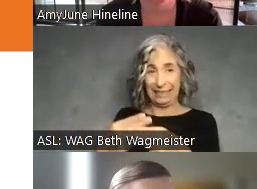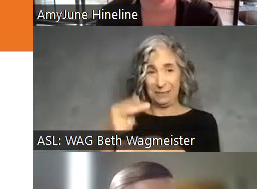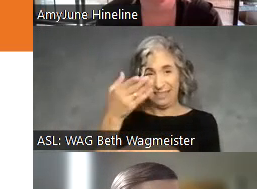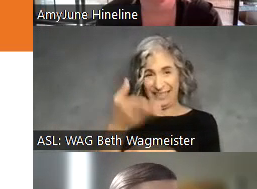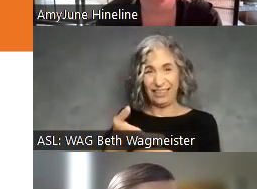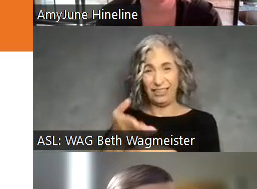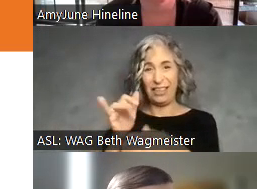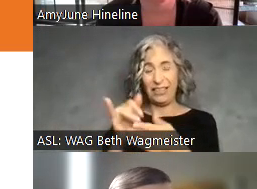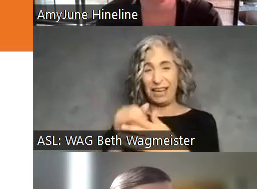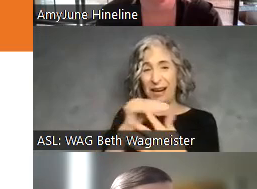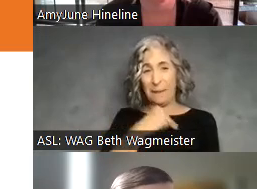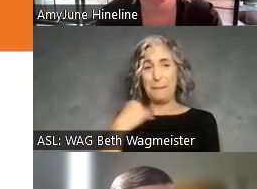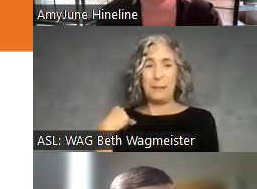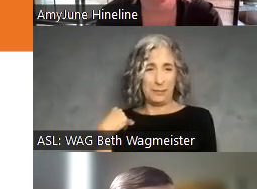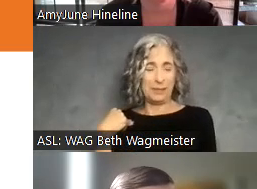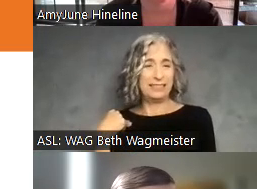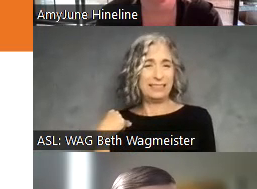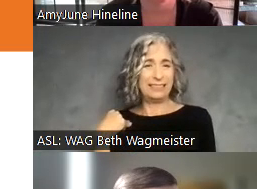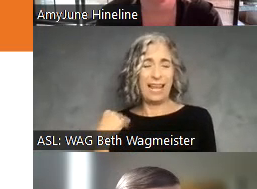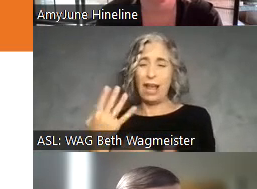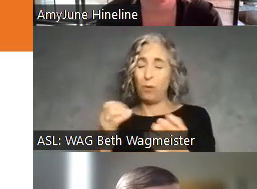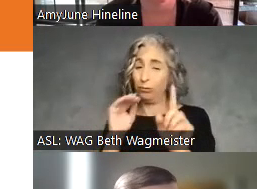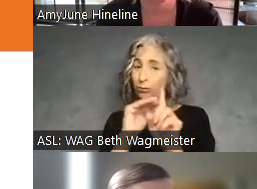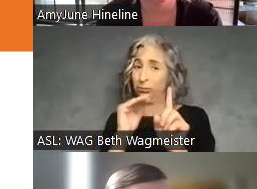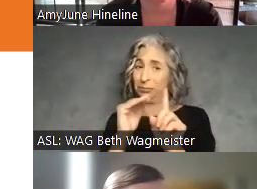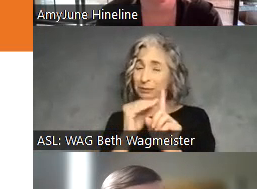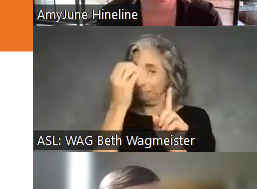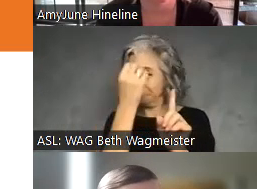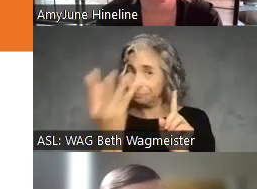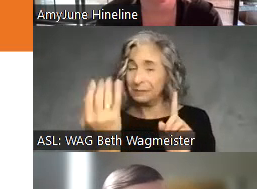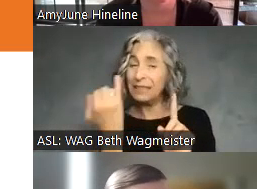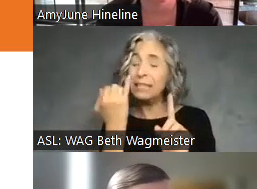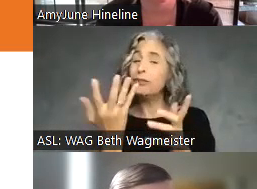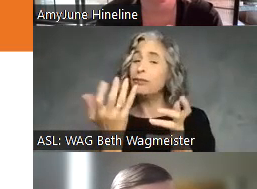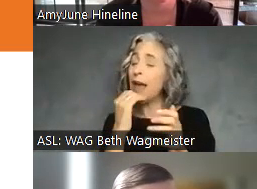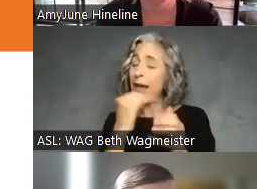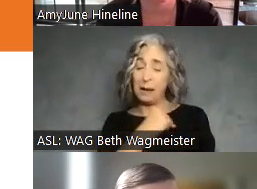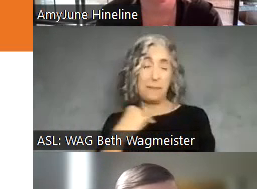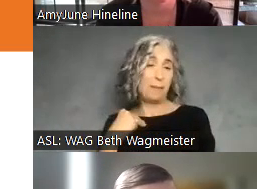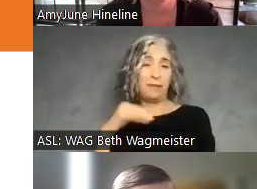the history of web accessibility." And that miniseries will be free as well.